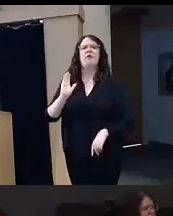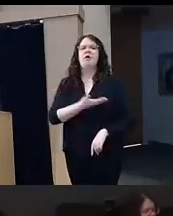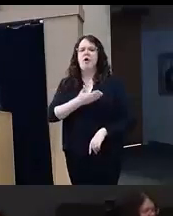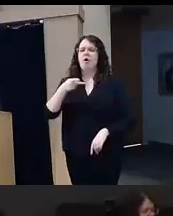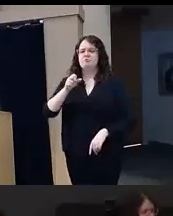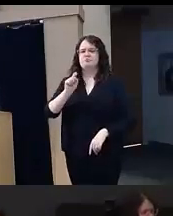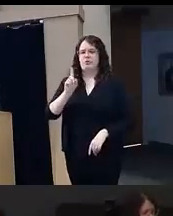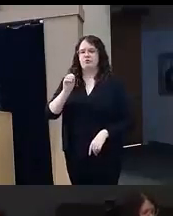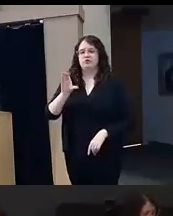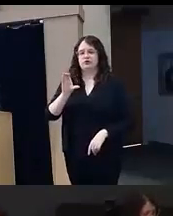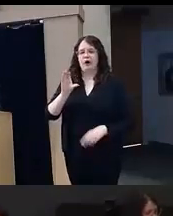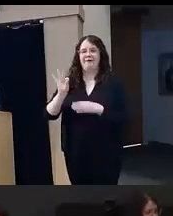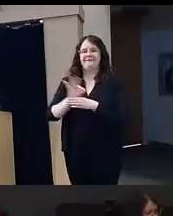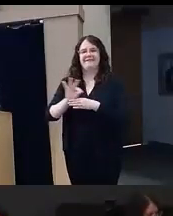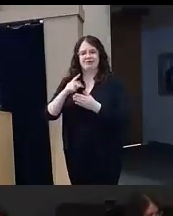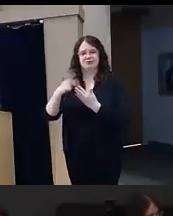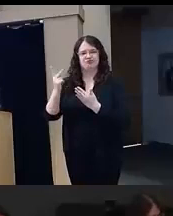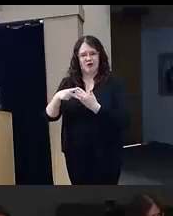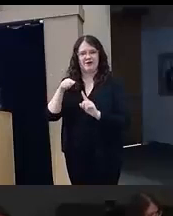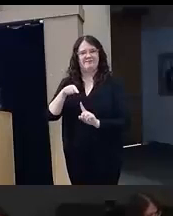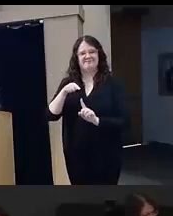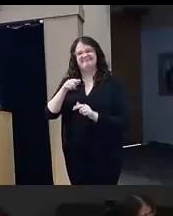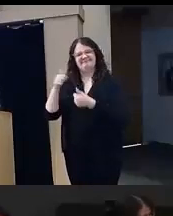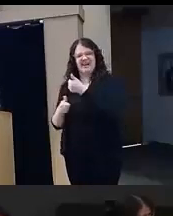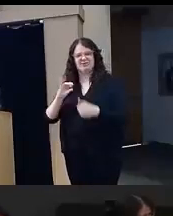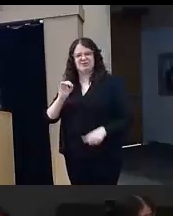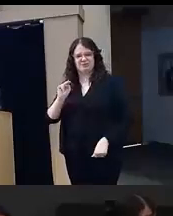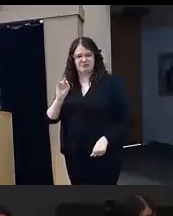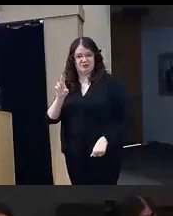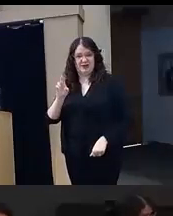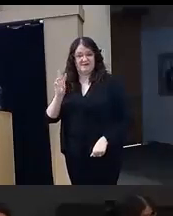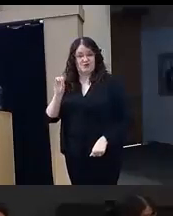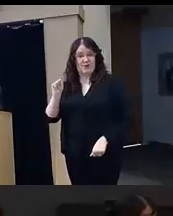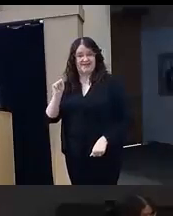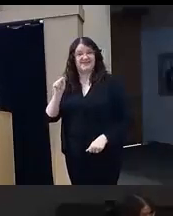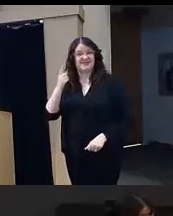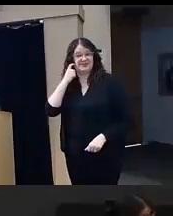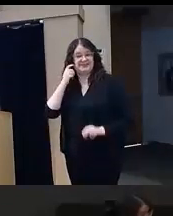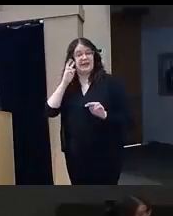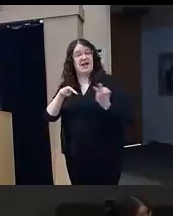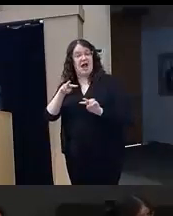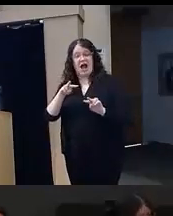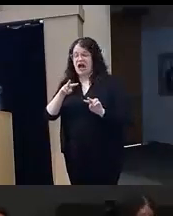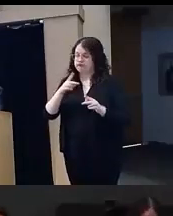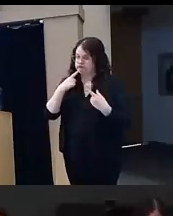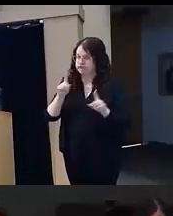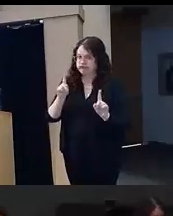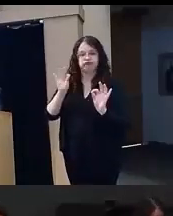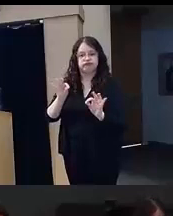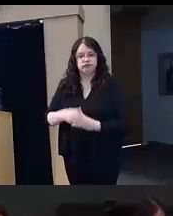under the leadership Jennifer West uh family and marriage Therapy Program is opening in November